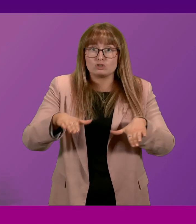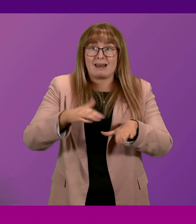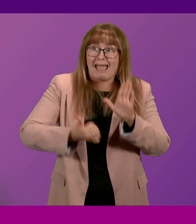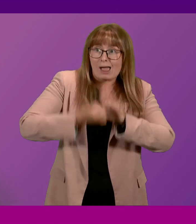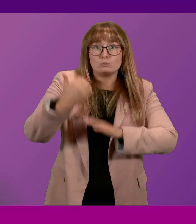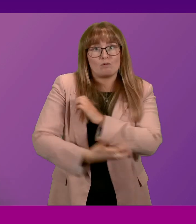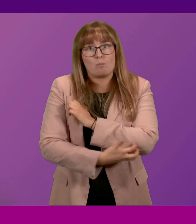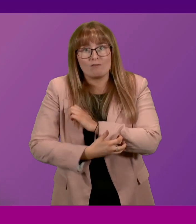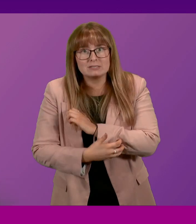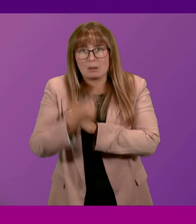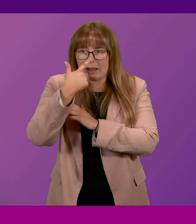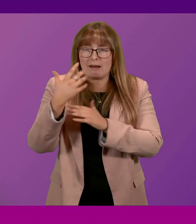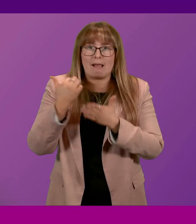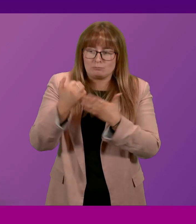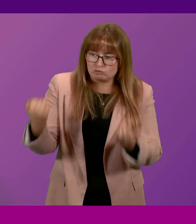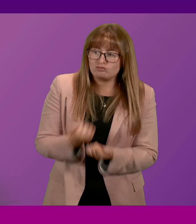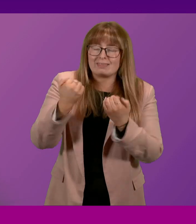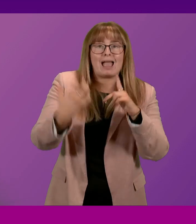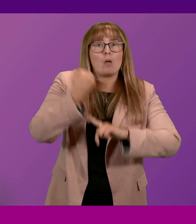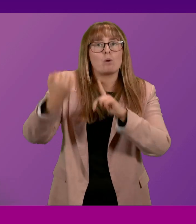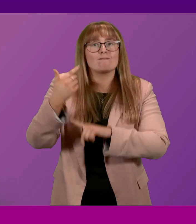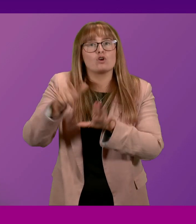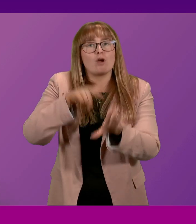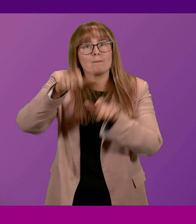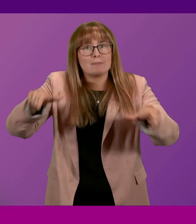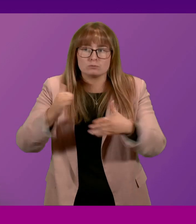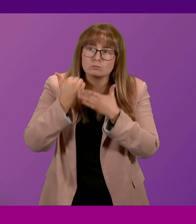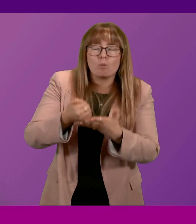We can strengthen the outcomes for young people by supporting the Government’s budget, which